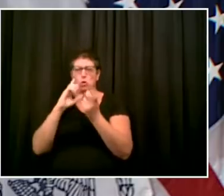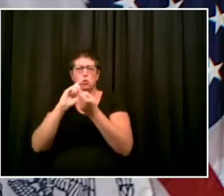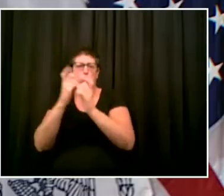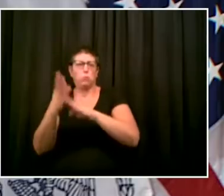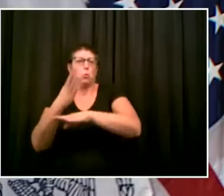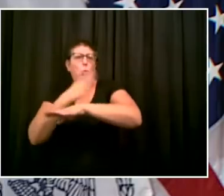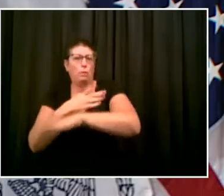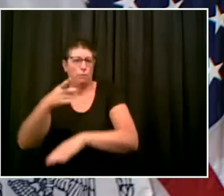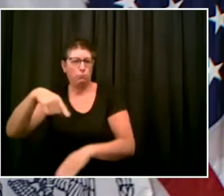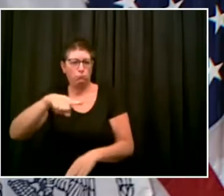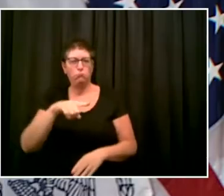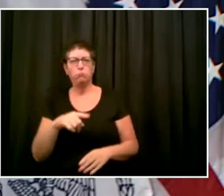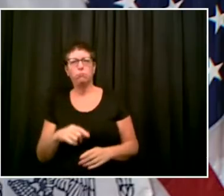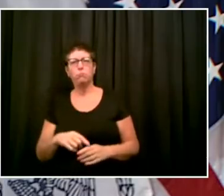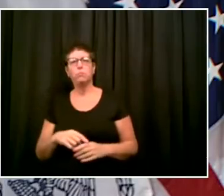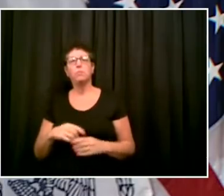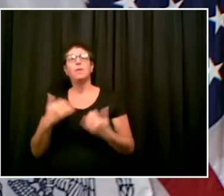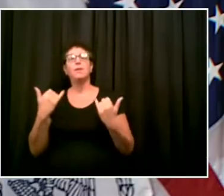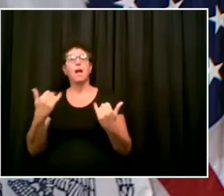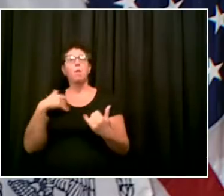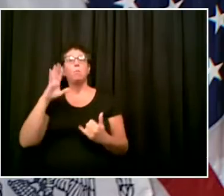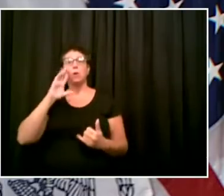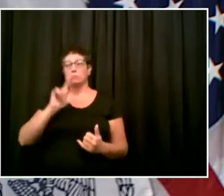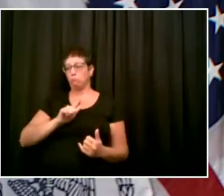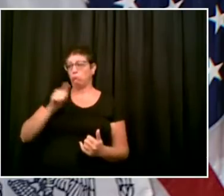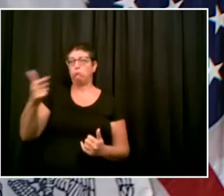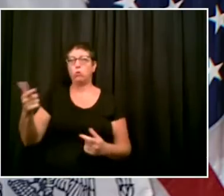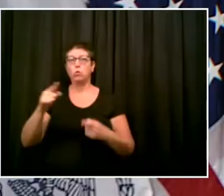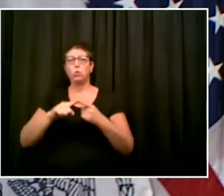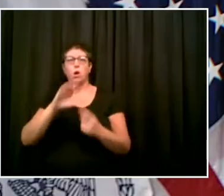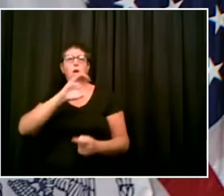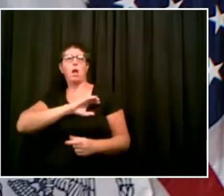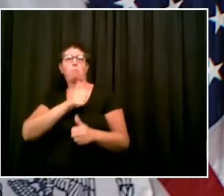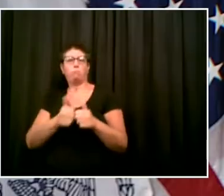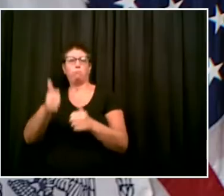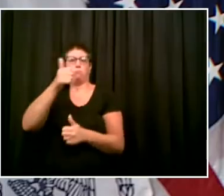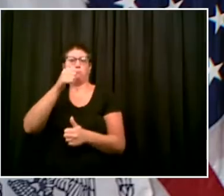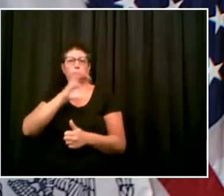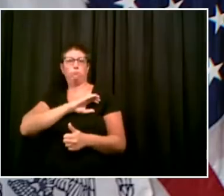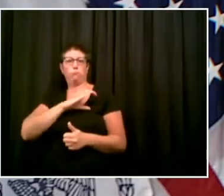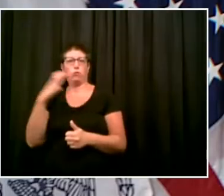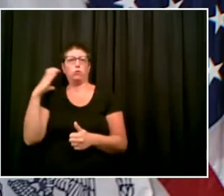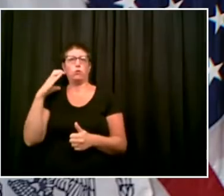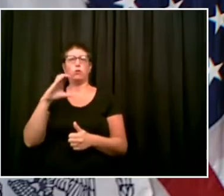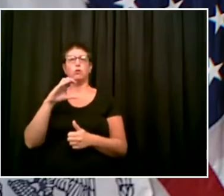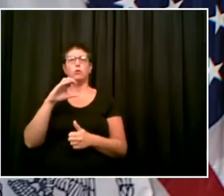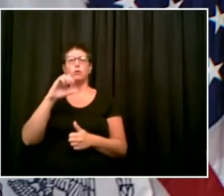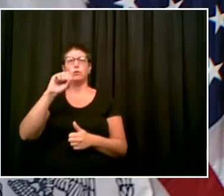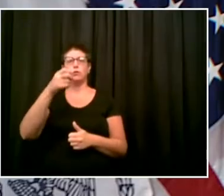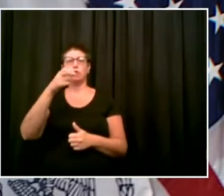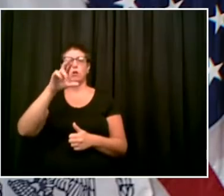TAKE AN IMOPRTANT STEP FORWARD. I WANT TO NOW TURN TO OUR POLICE COMMISSIONER, WHO HAS ON HIS